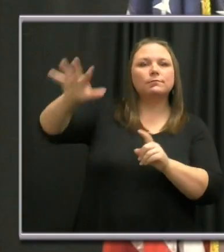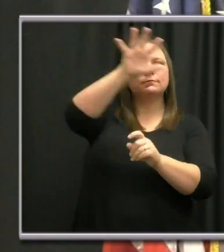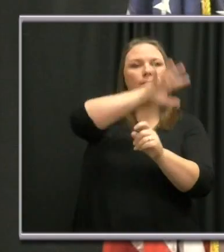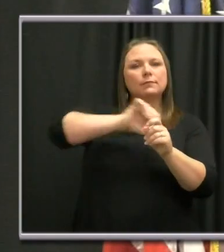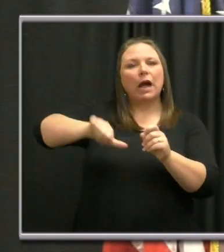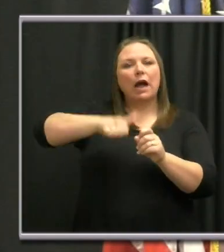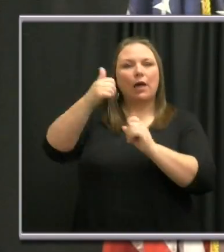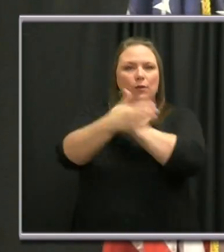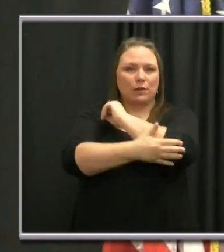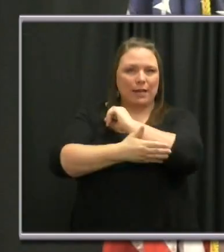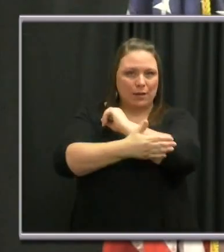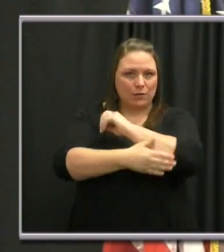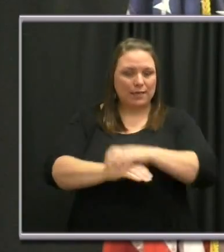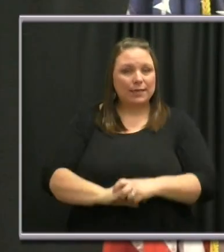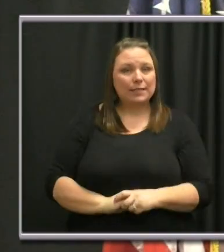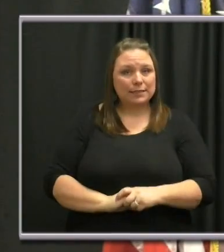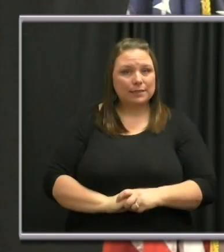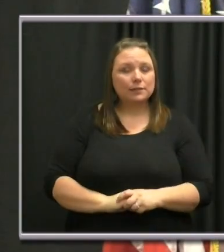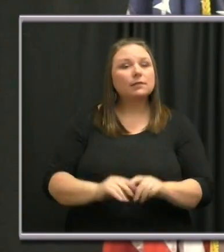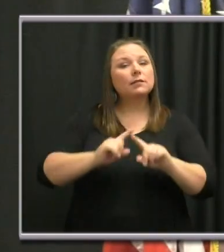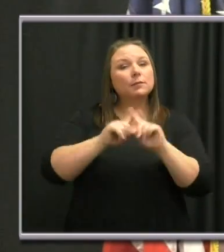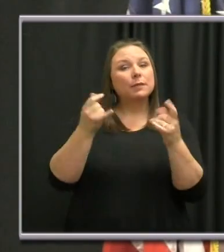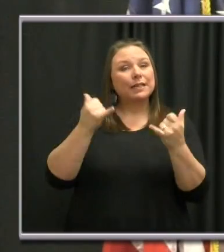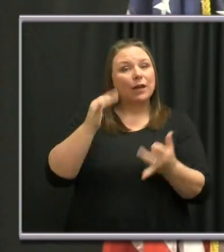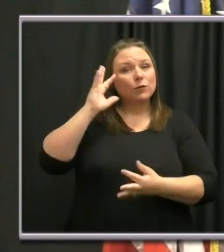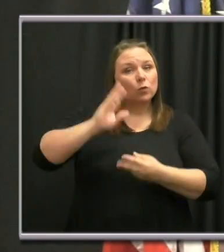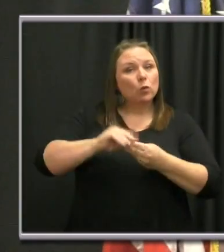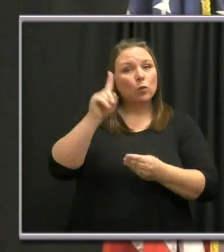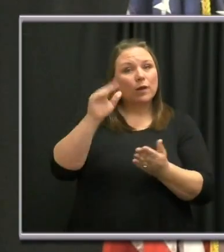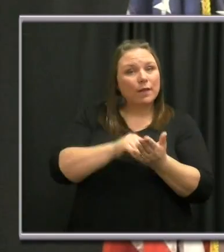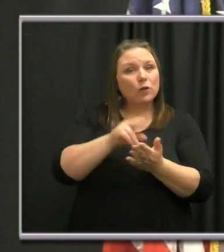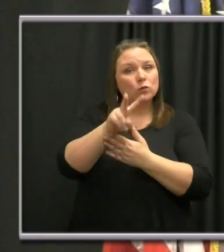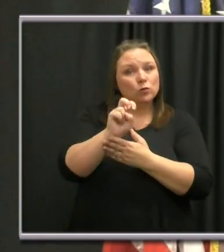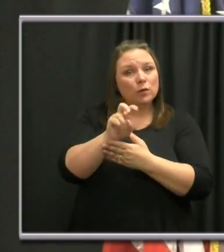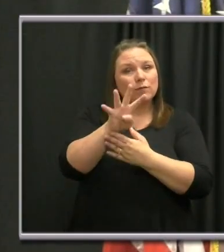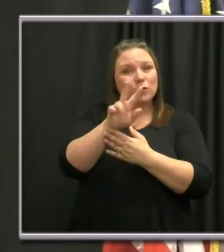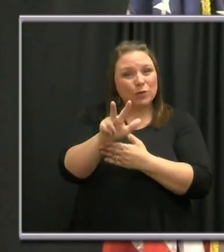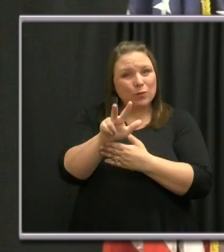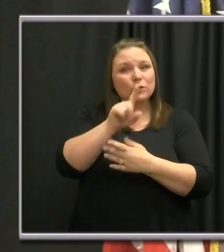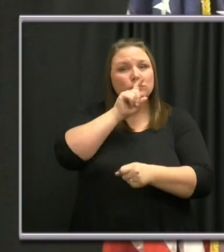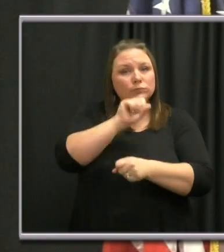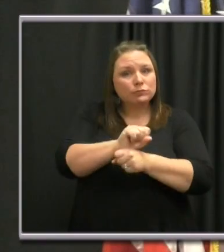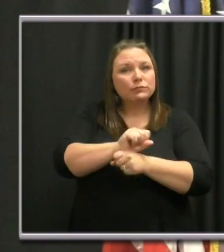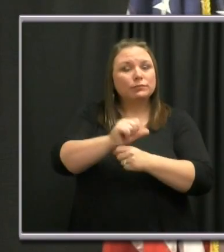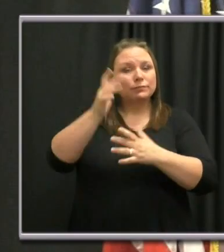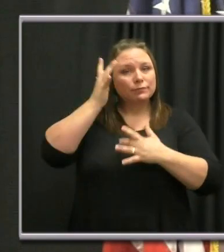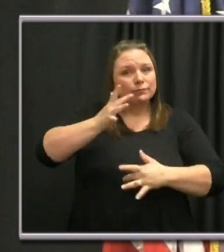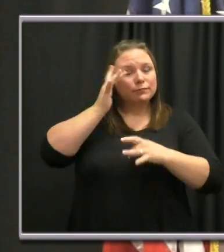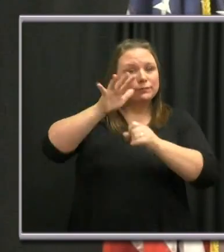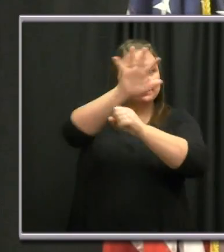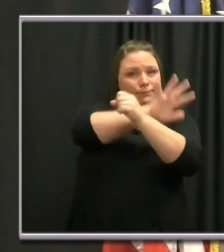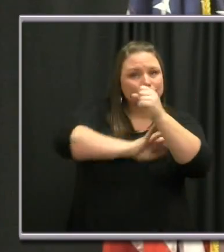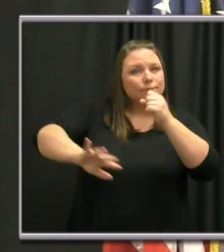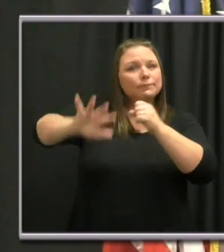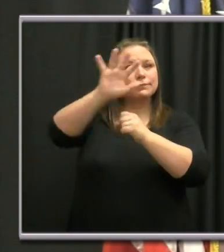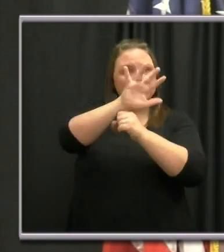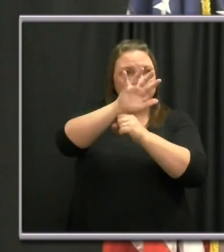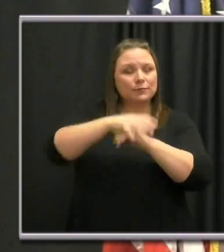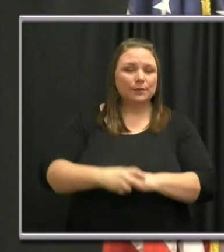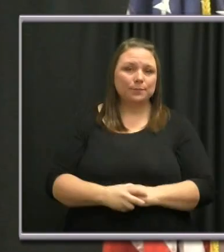I PROVIDED YOU YESTERDAY WERE FROM SURROUNDING COUNTIES. WITH THATSAID THERE ARE A TOTAL OF